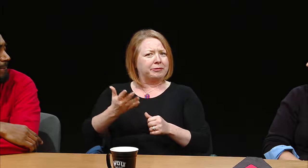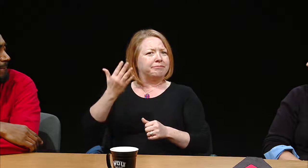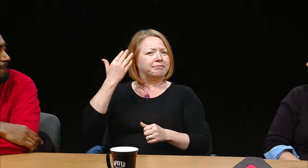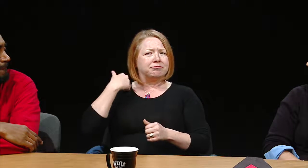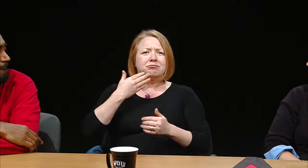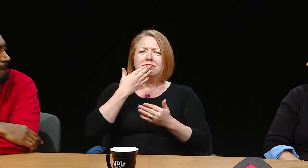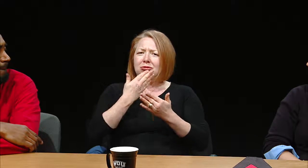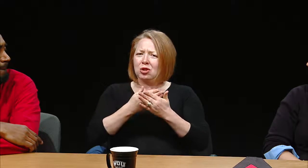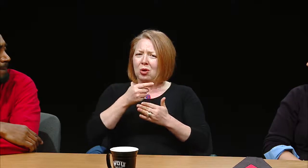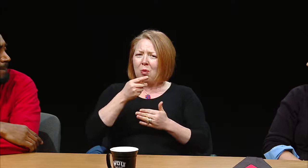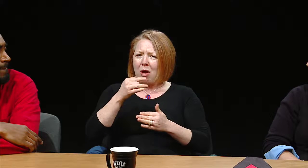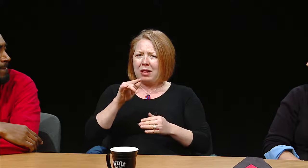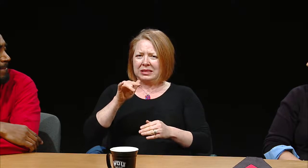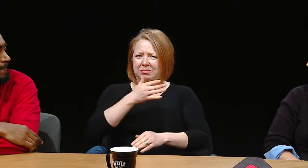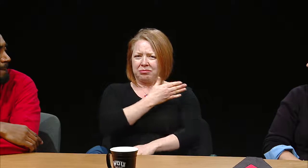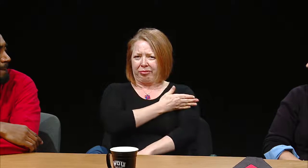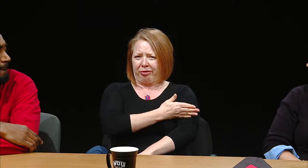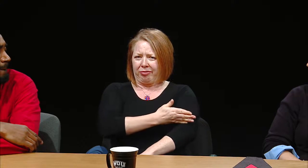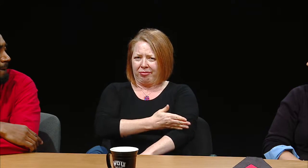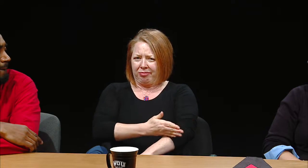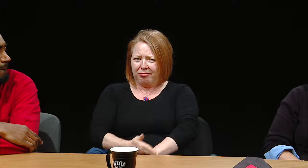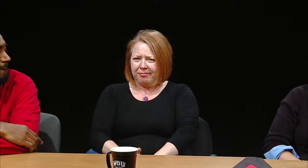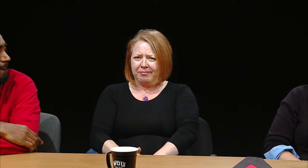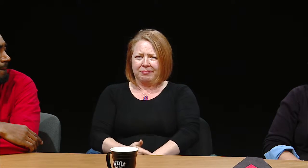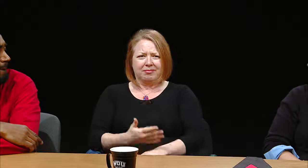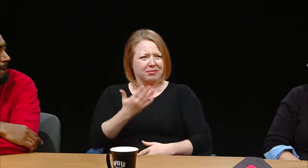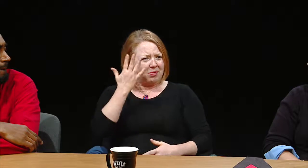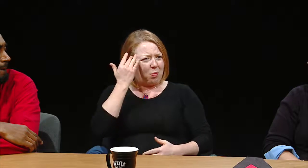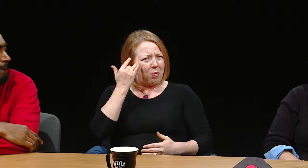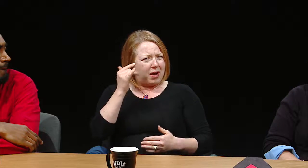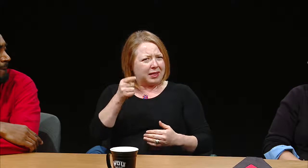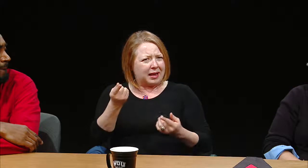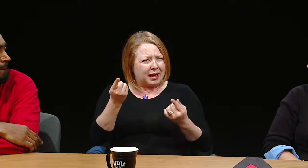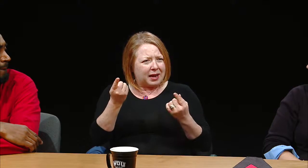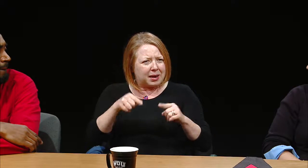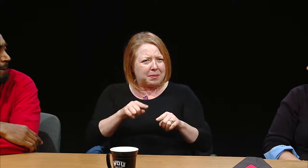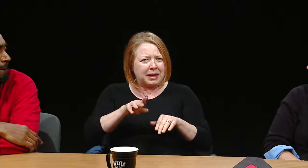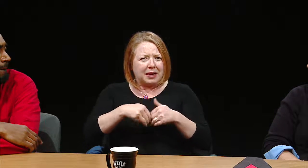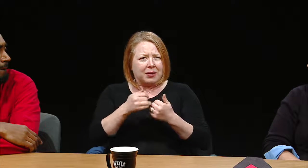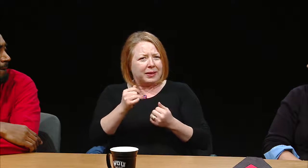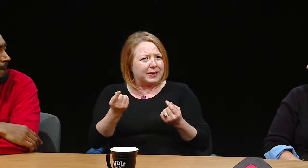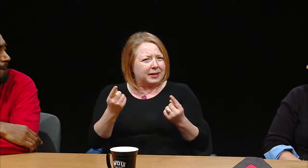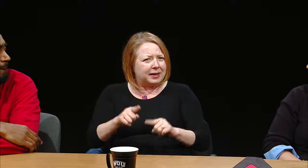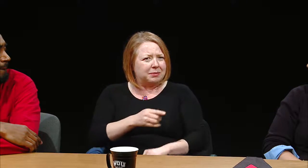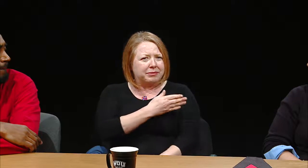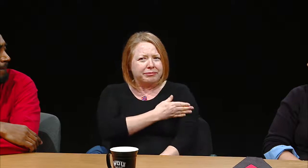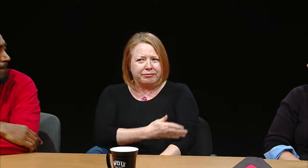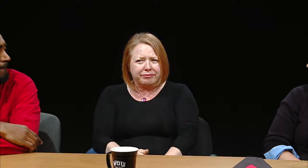So it's going to be similar to the "What's your process for captioning?" So I use Excel spreadsheet for tracking,